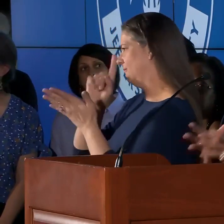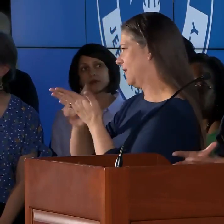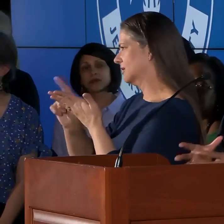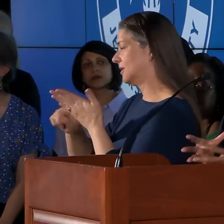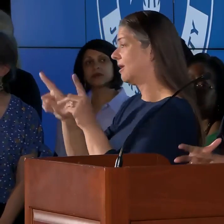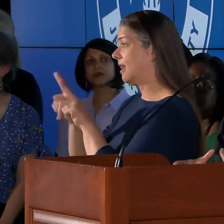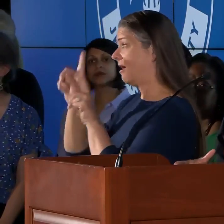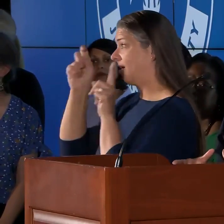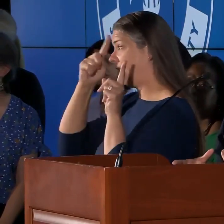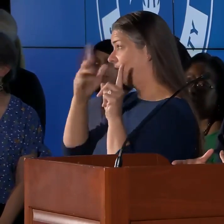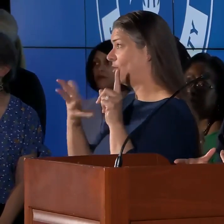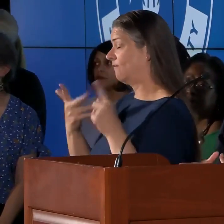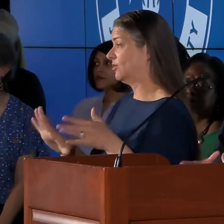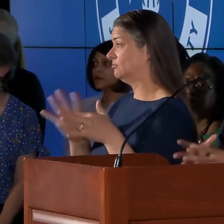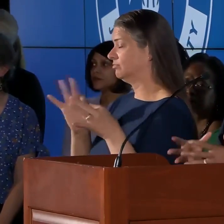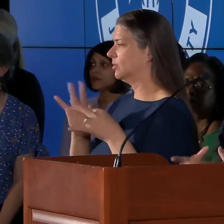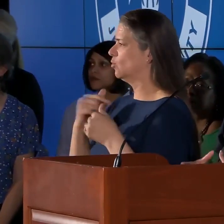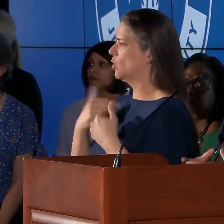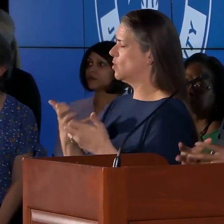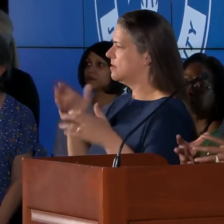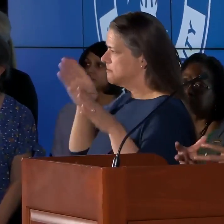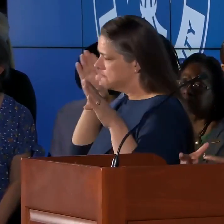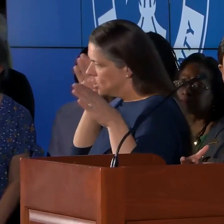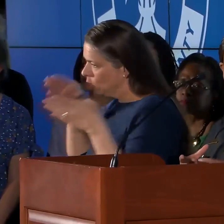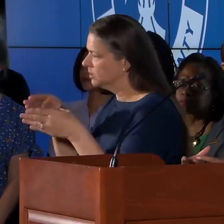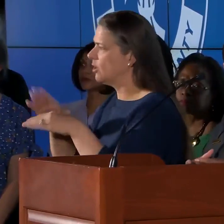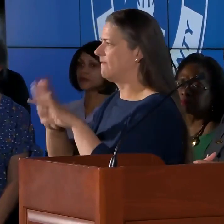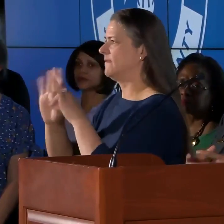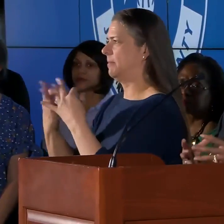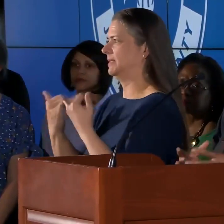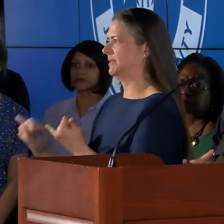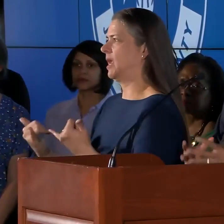governor has stated, we wanna focus in on the families, we wanna focus in